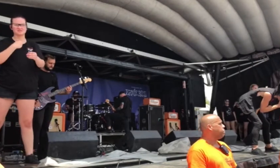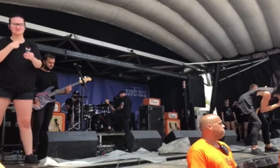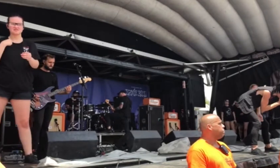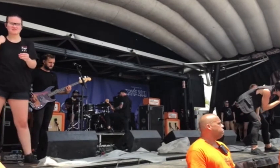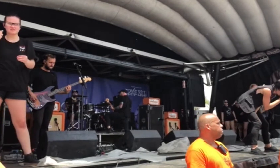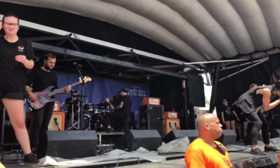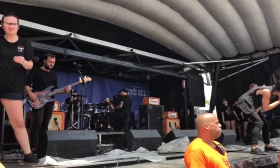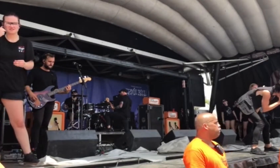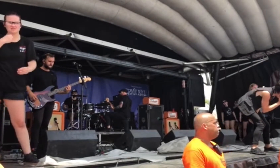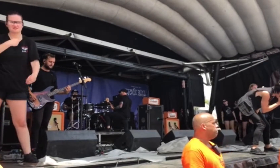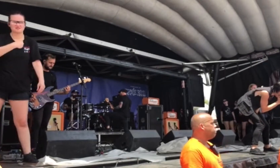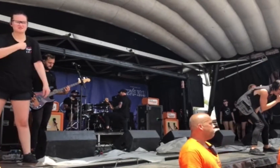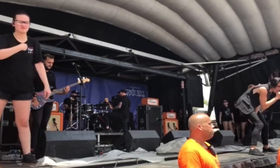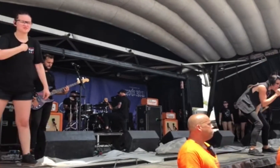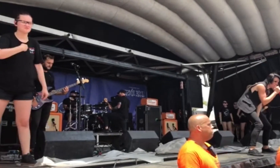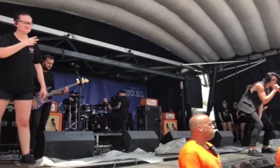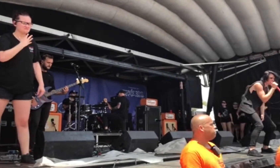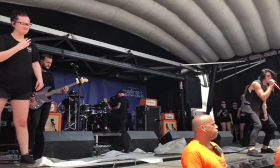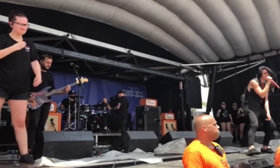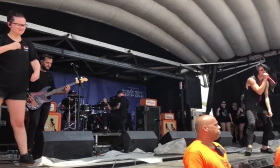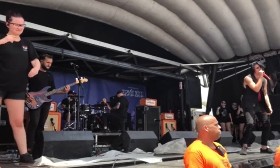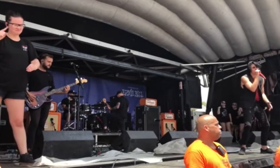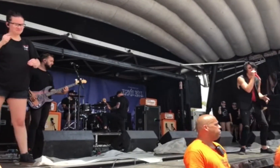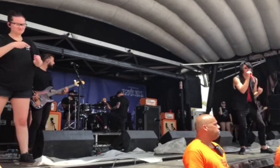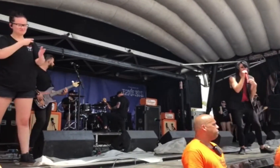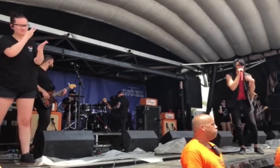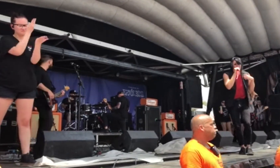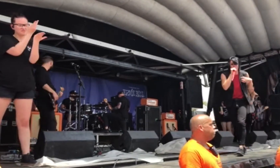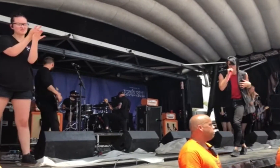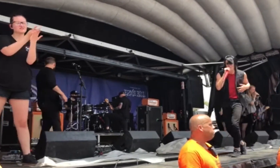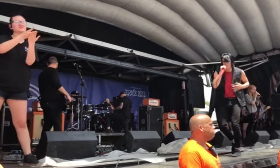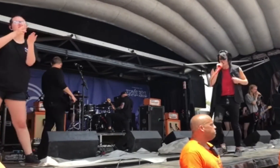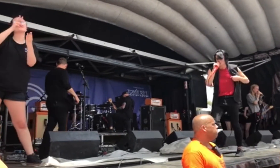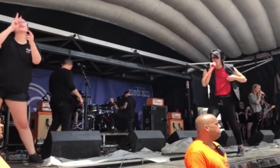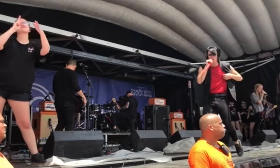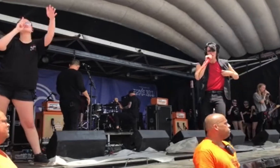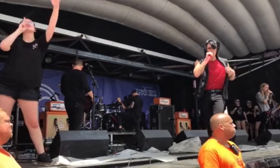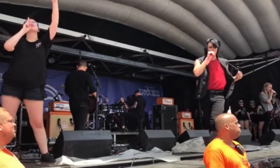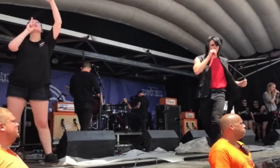Why you sleep alone or just stare up at your ceiling